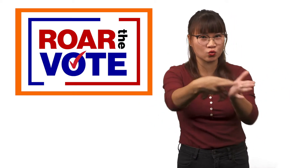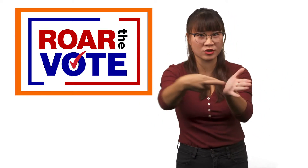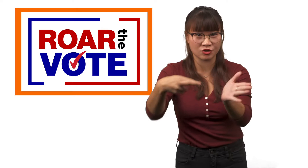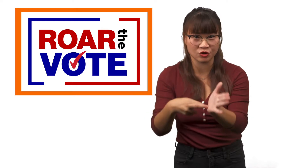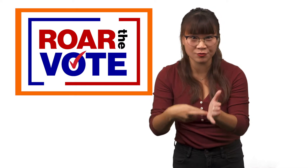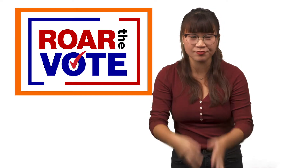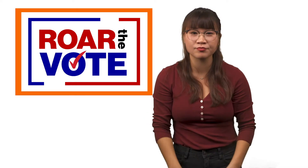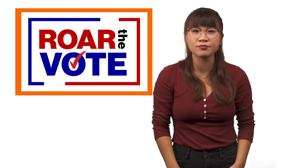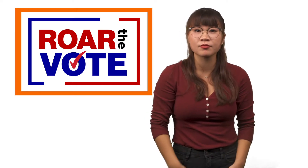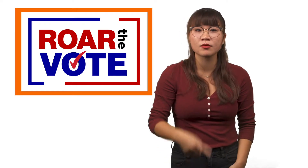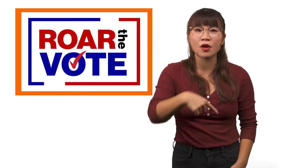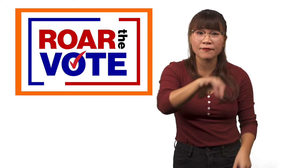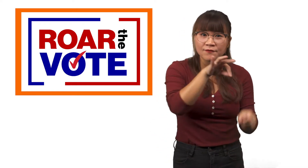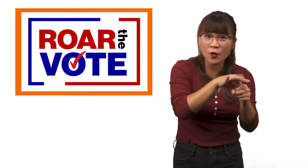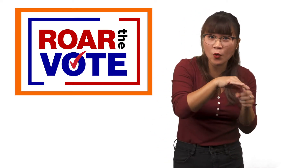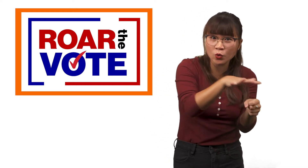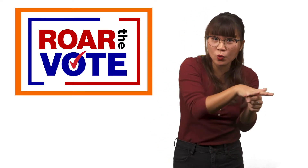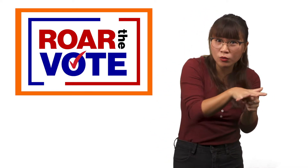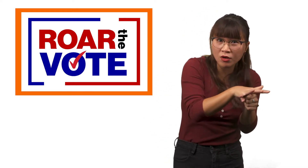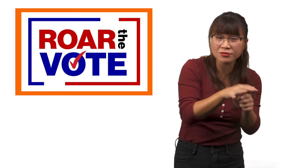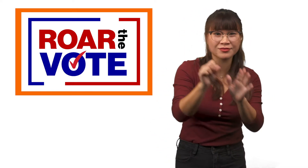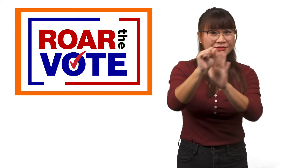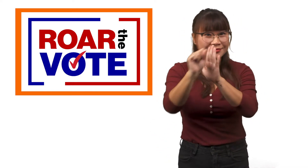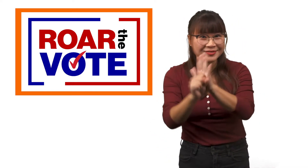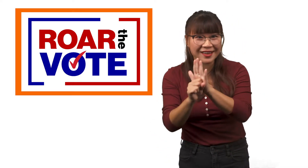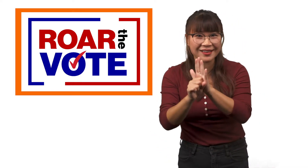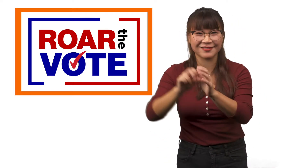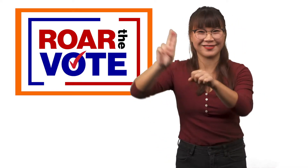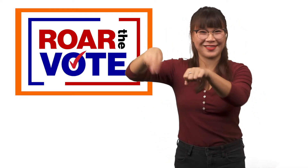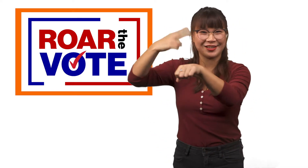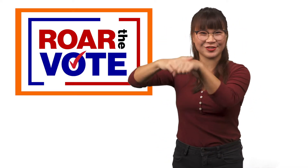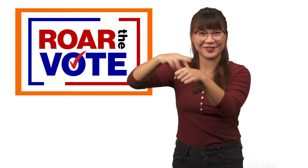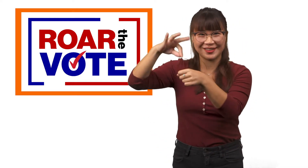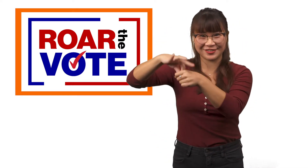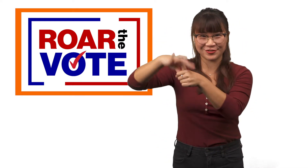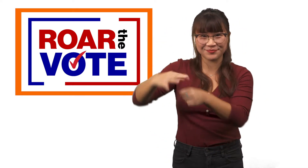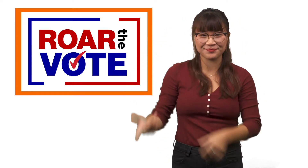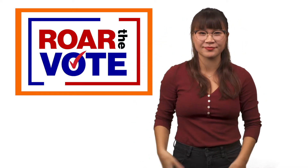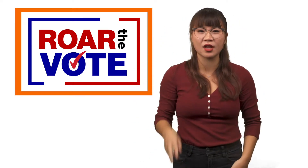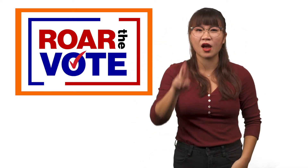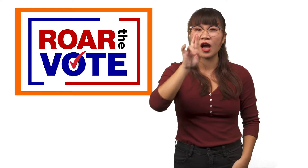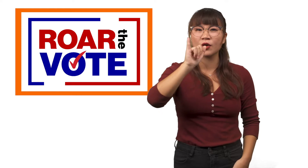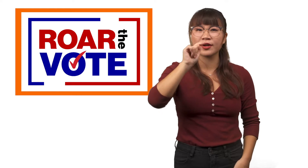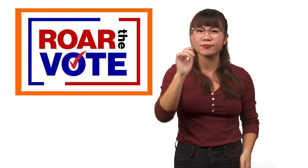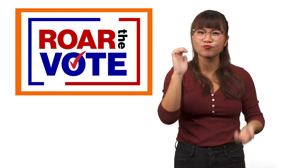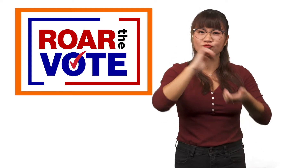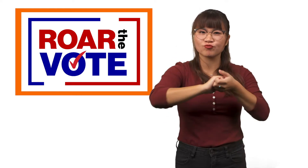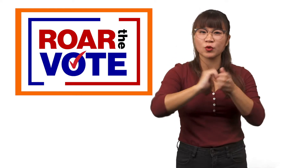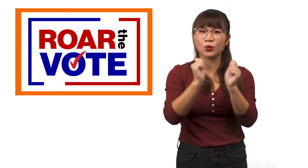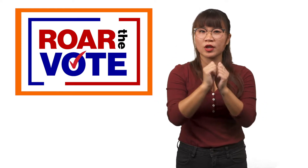necessary to register and vote in local, state, and national elections.